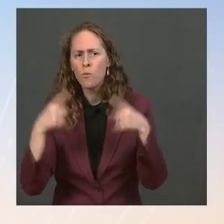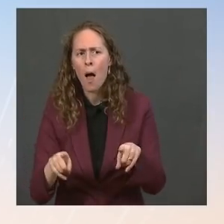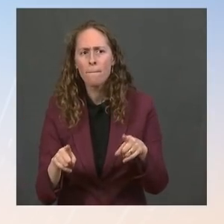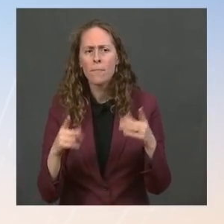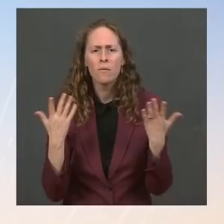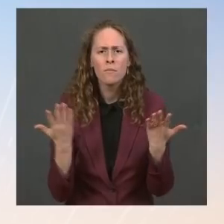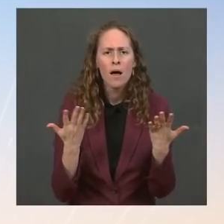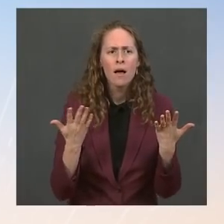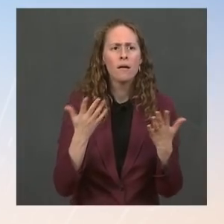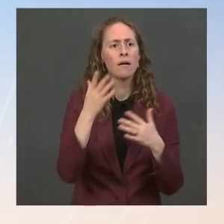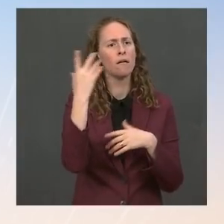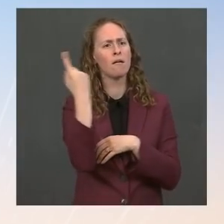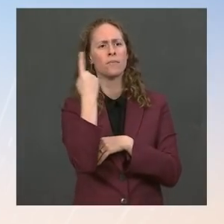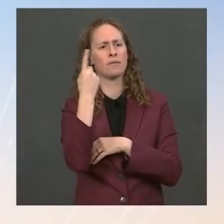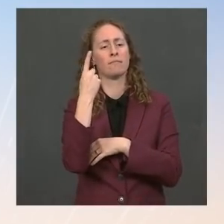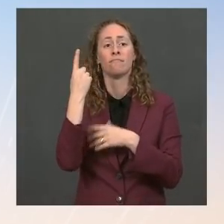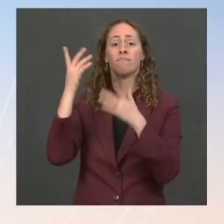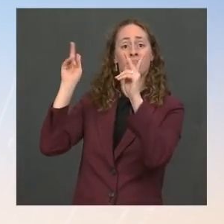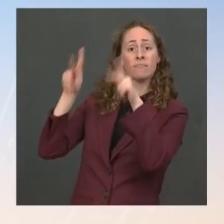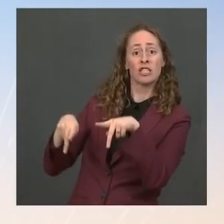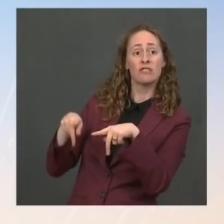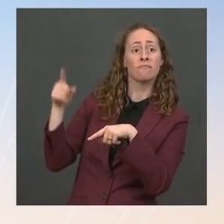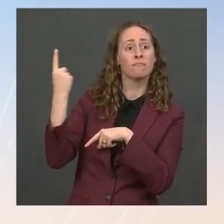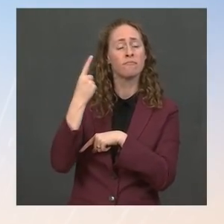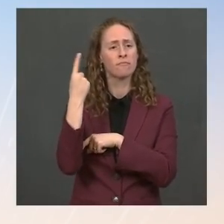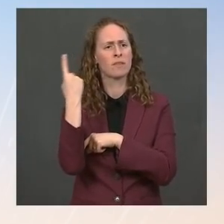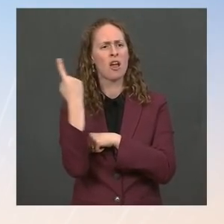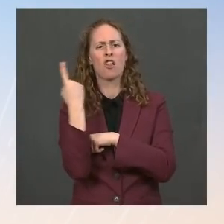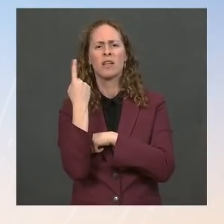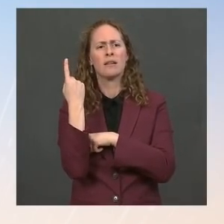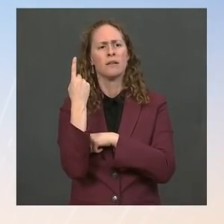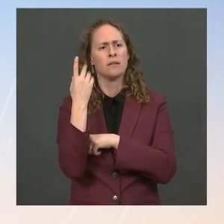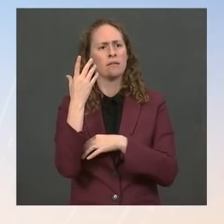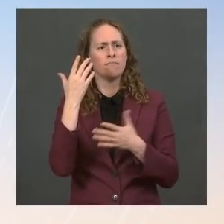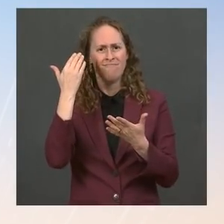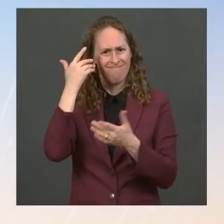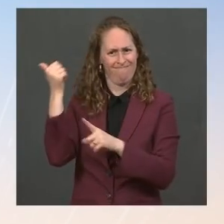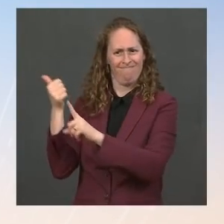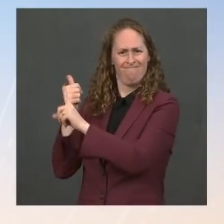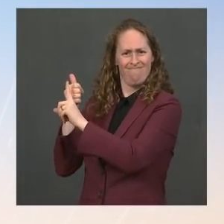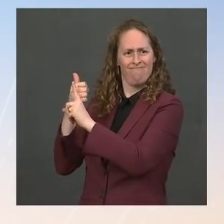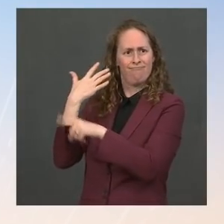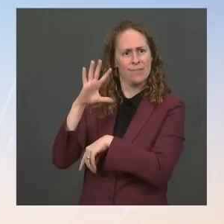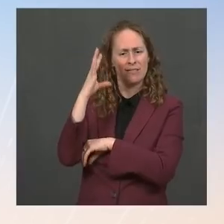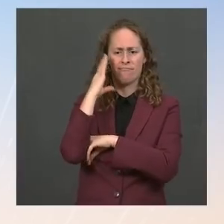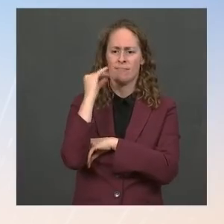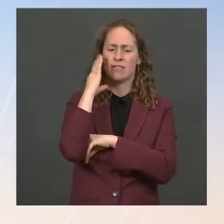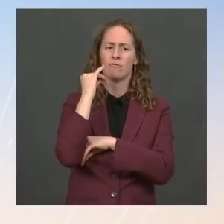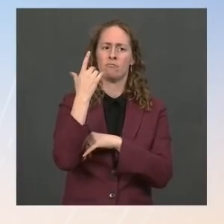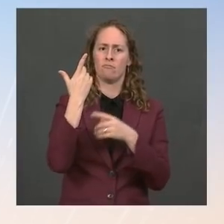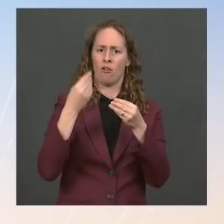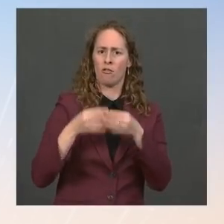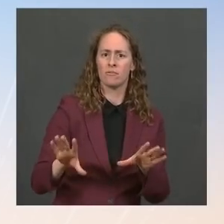as somebody who has overseen loss in a variety of scenarios both as a leader and personally, it is --